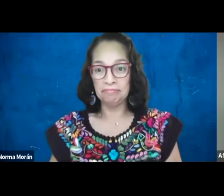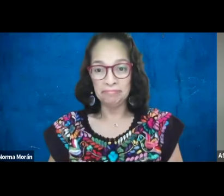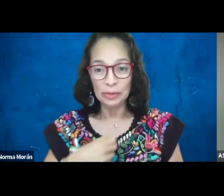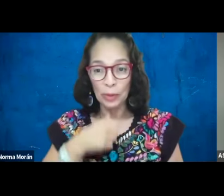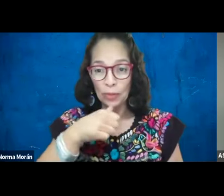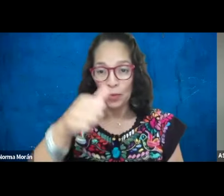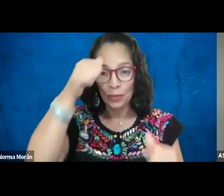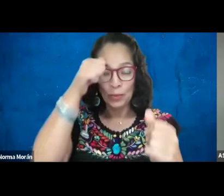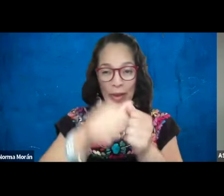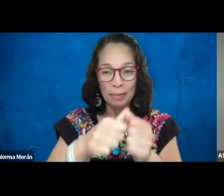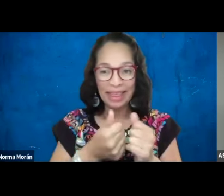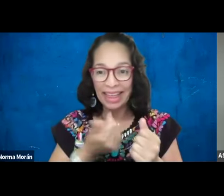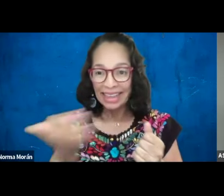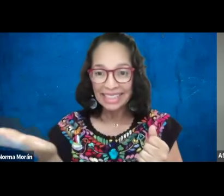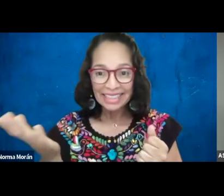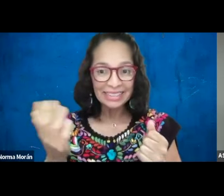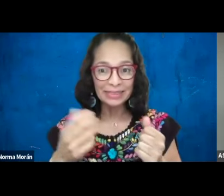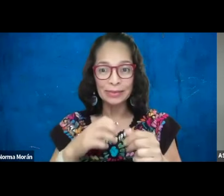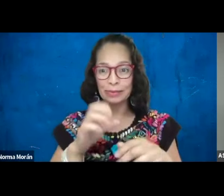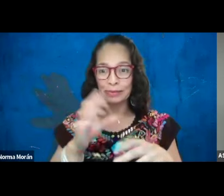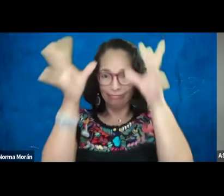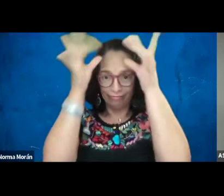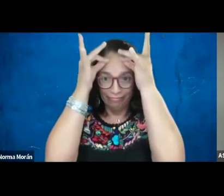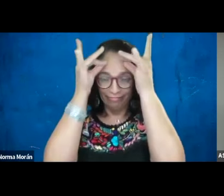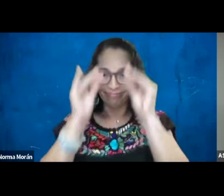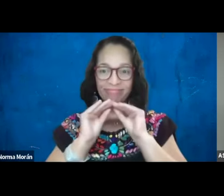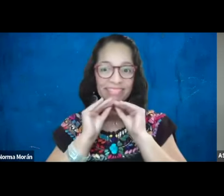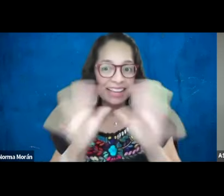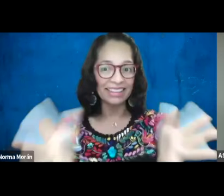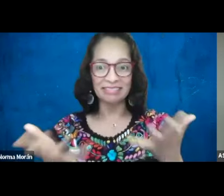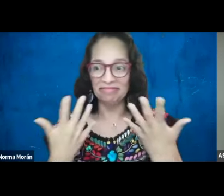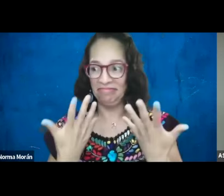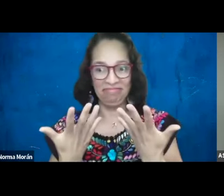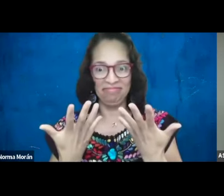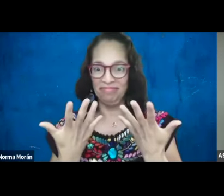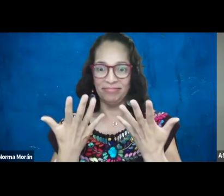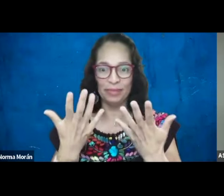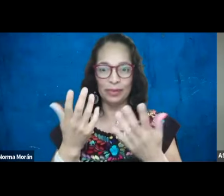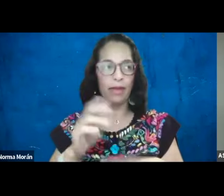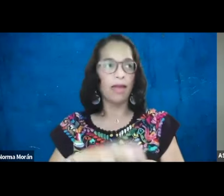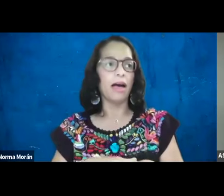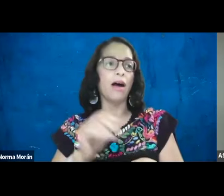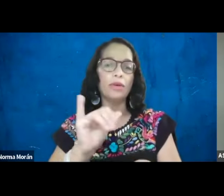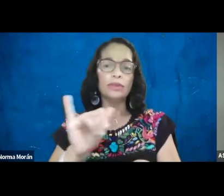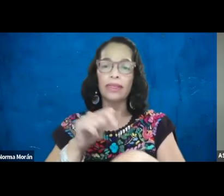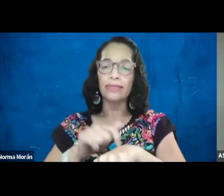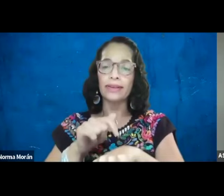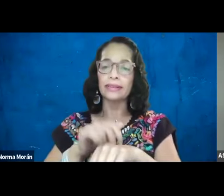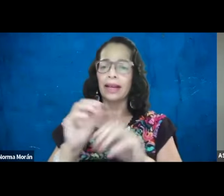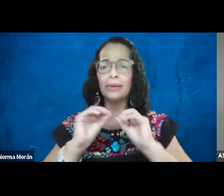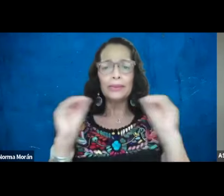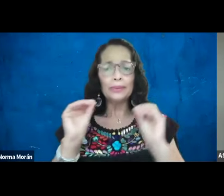and those birthing classes had nothing to do with breastfeeding. I did not retain any of that information